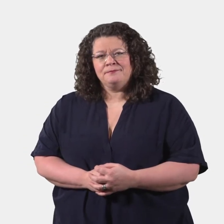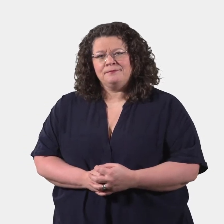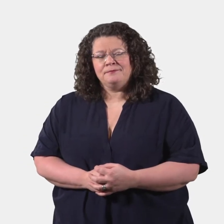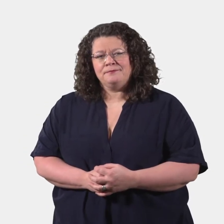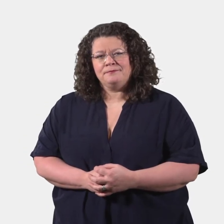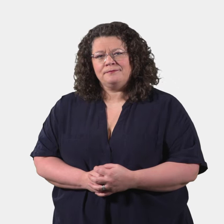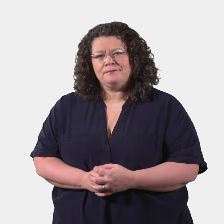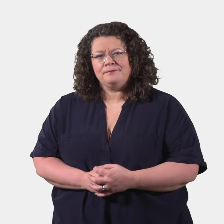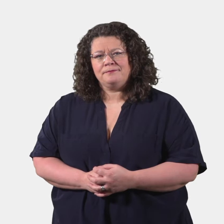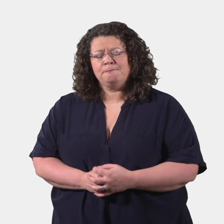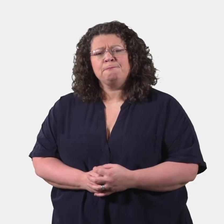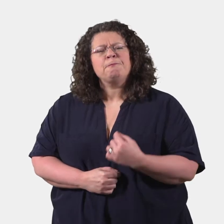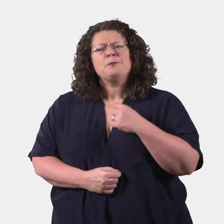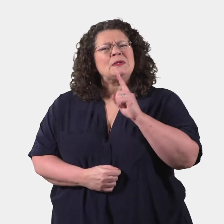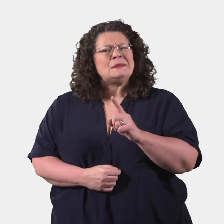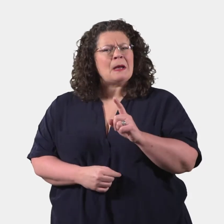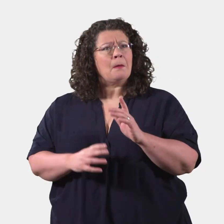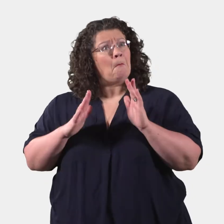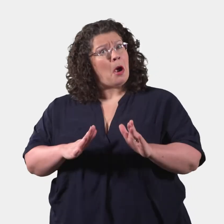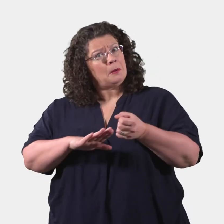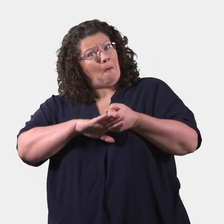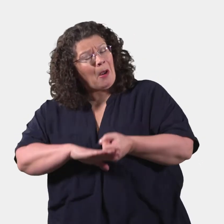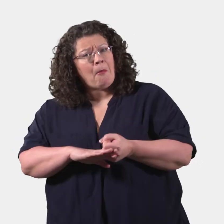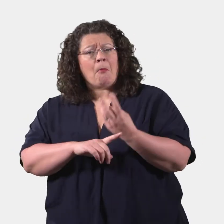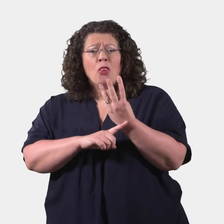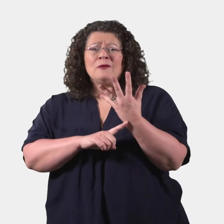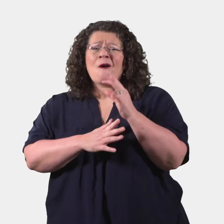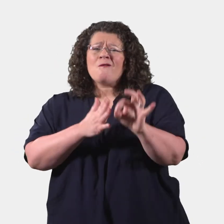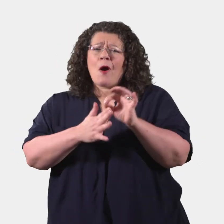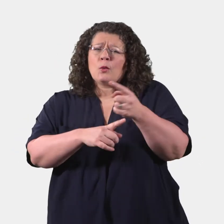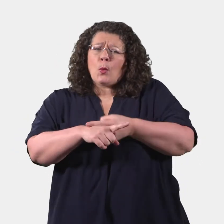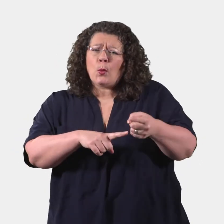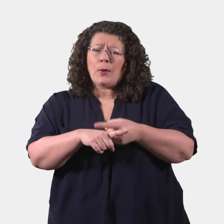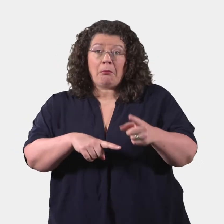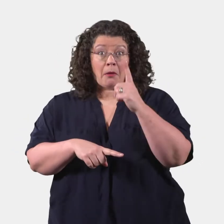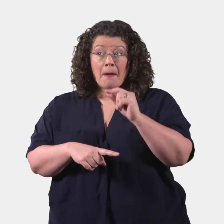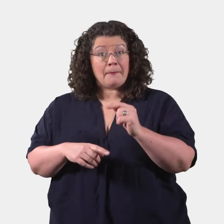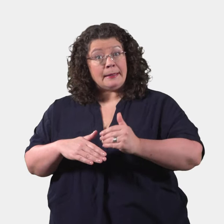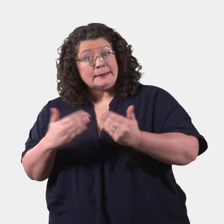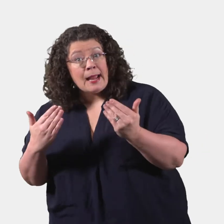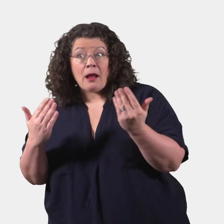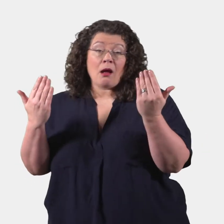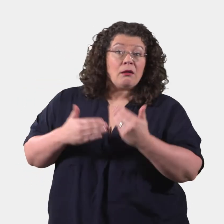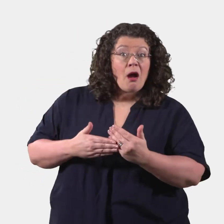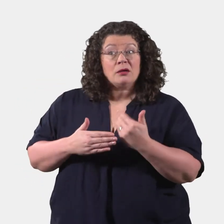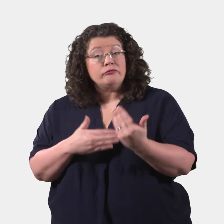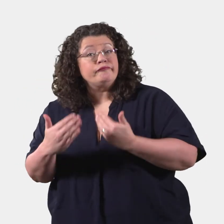We said that you must look after that person for at least 35 hours a week. This can be any time of the day or night.